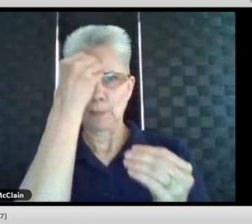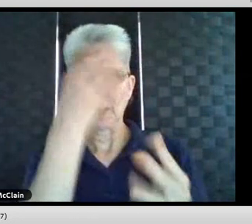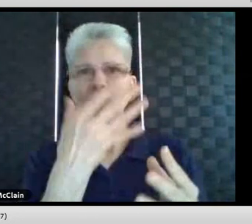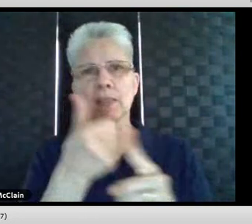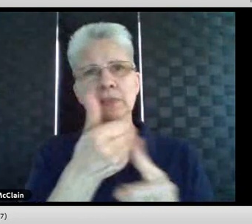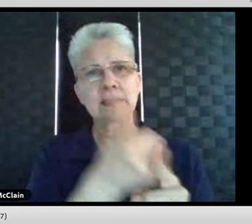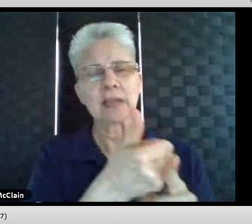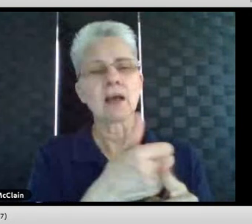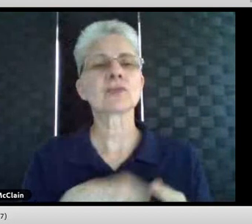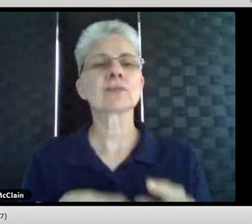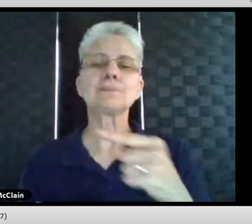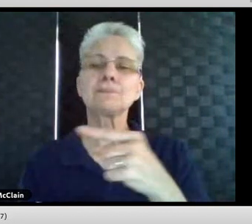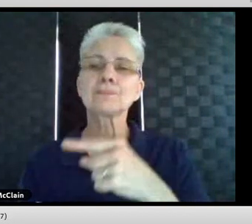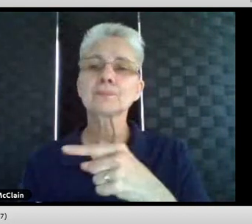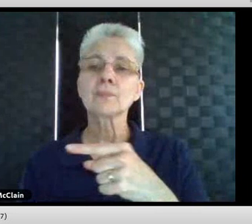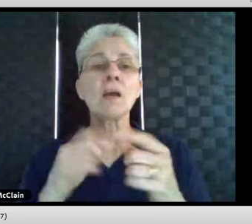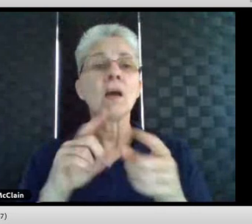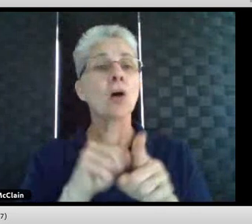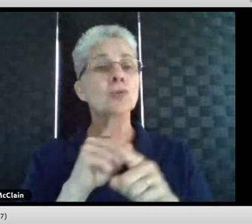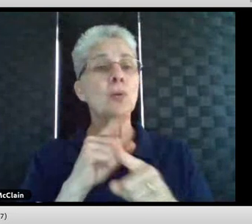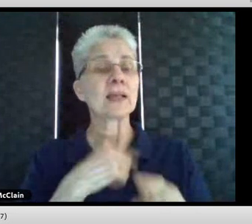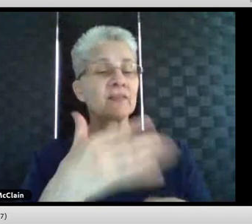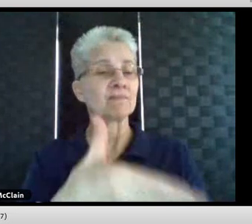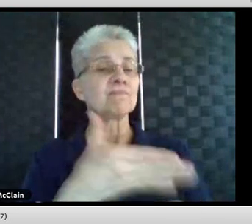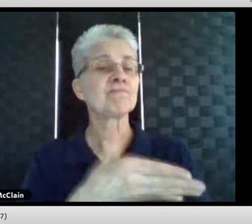It's also got fantastic possibilities